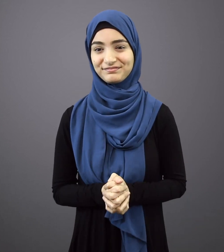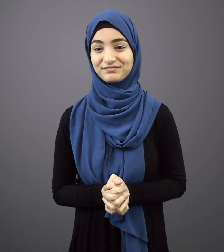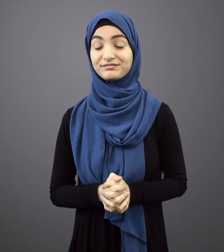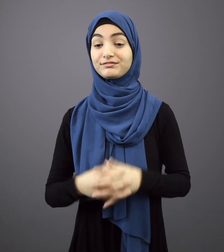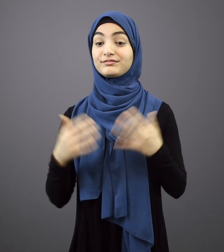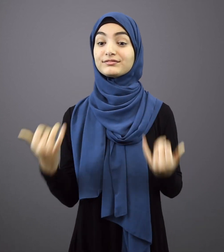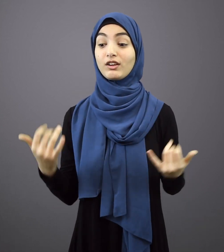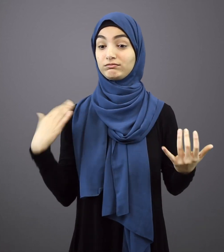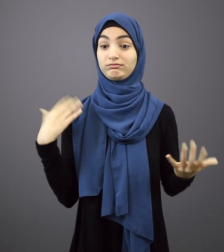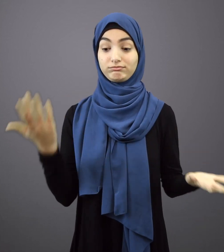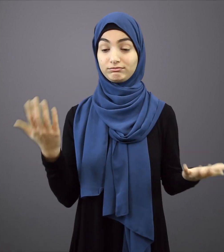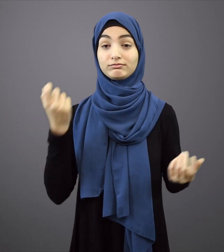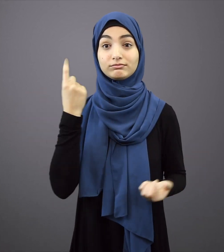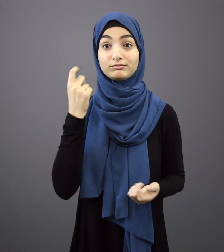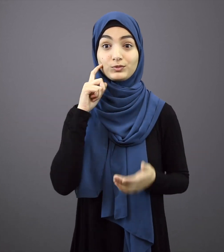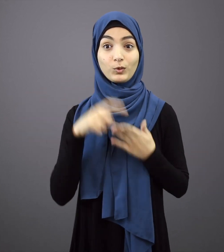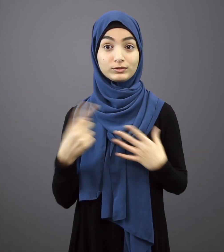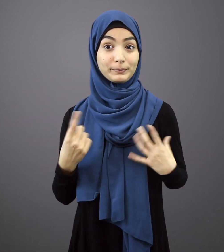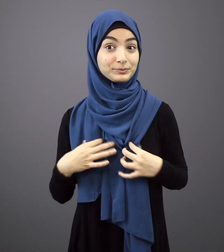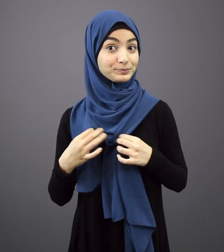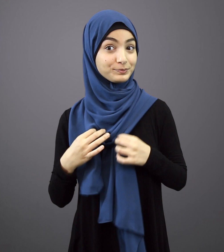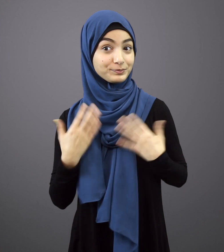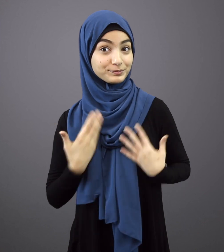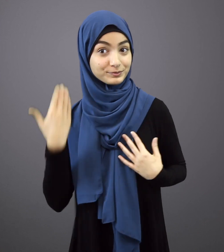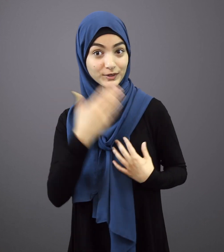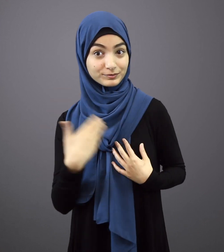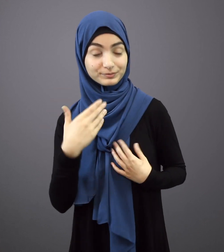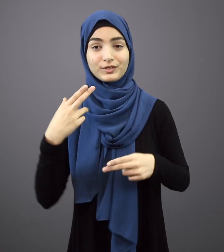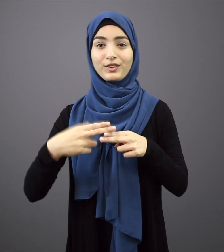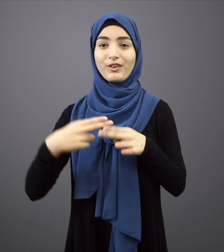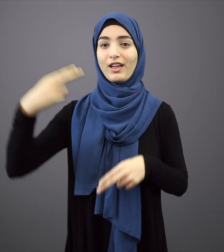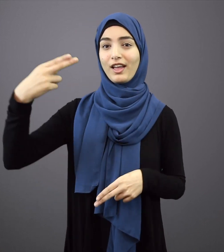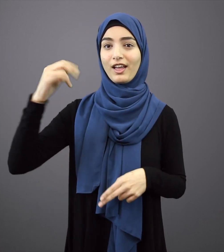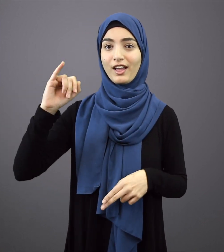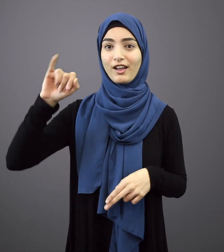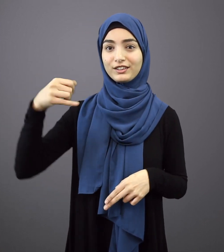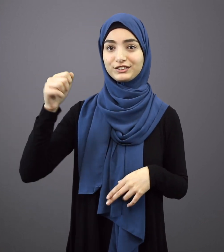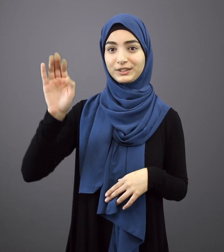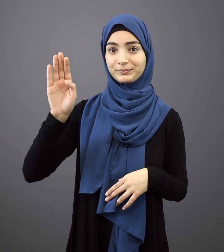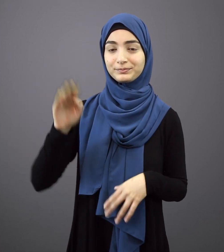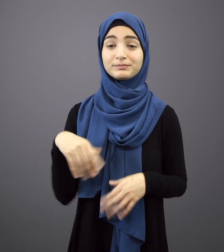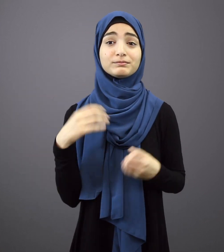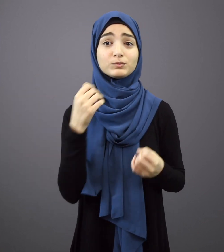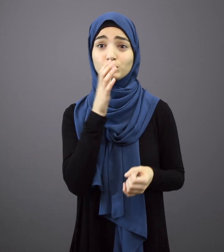So, have you noticed something on my head? I am wearing a scarf called Hijab